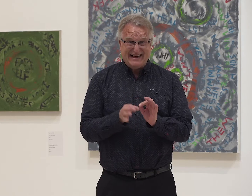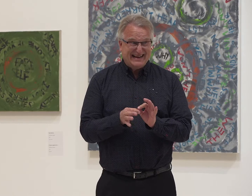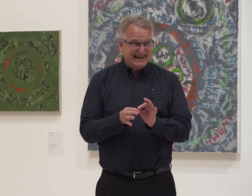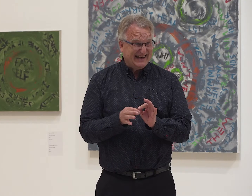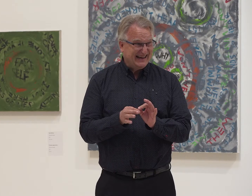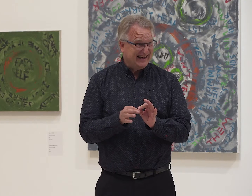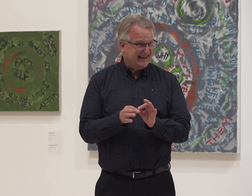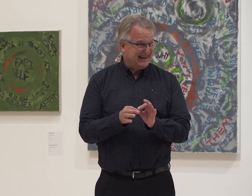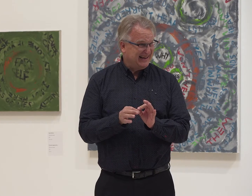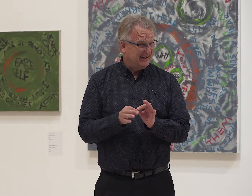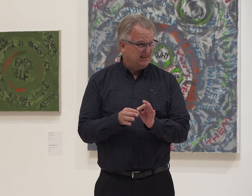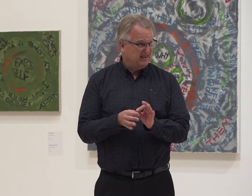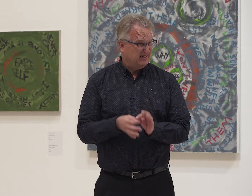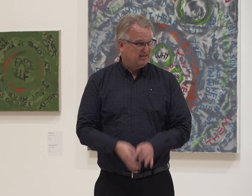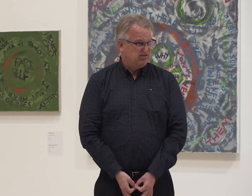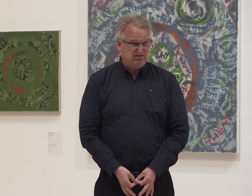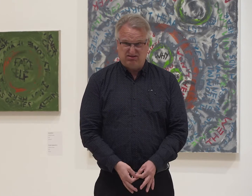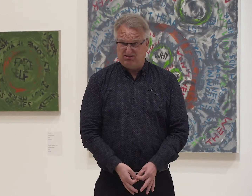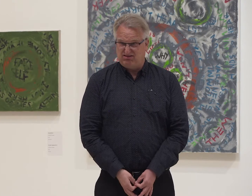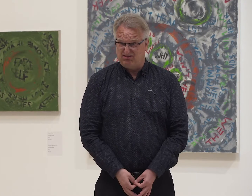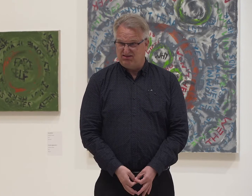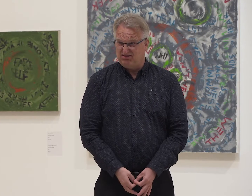while the interpreter continues to interpret nonstop.